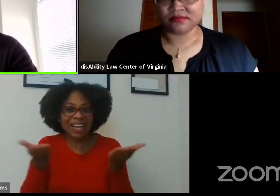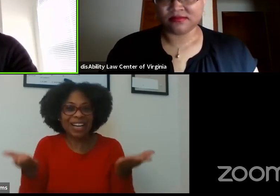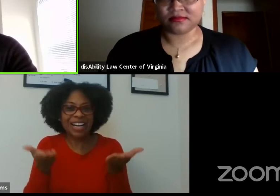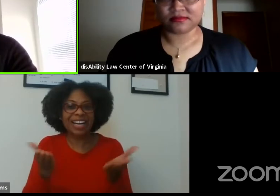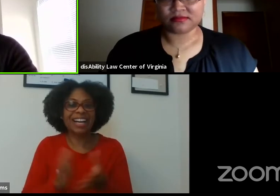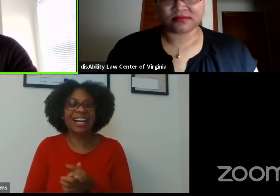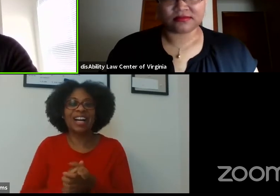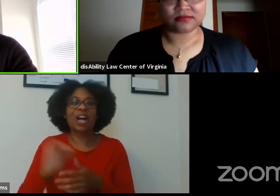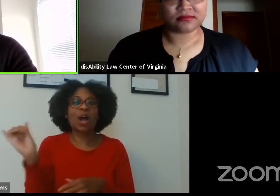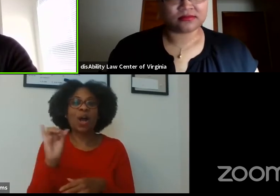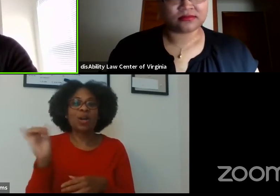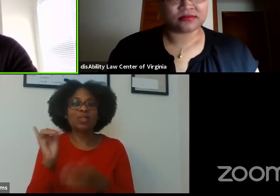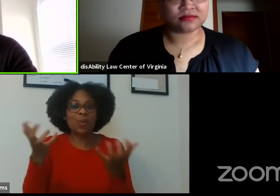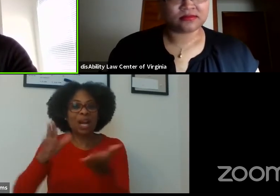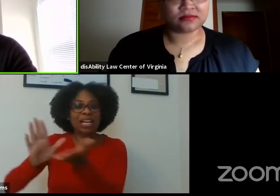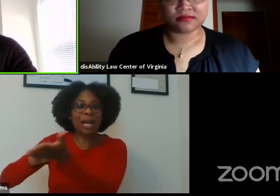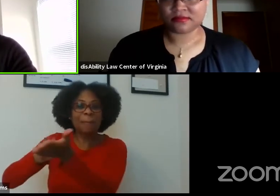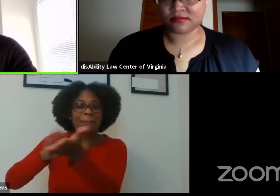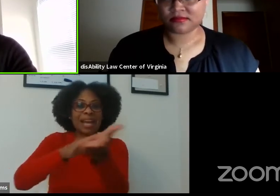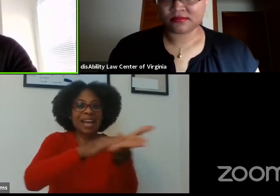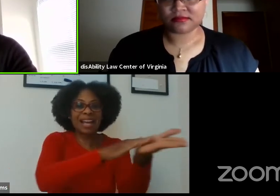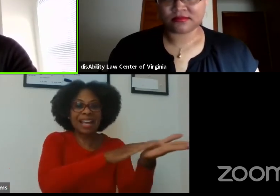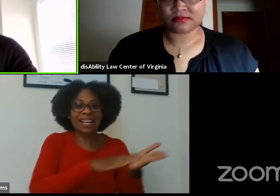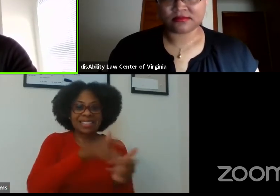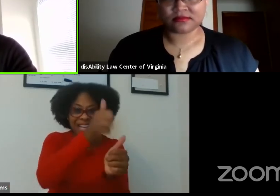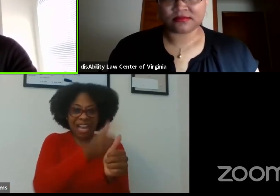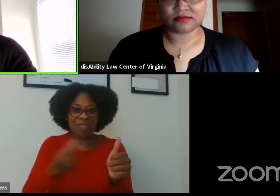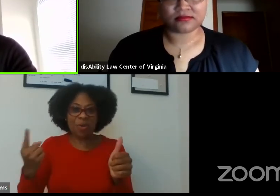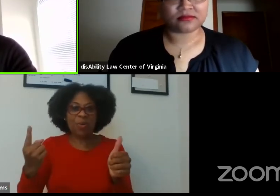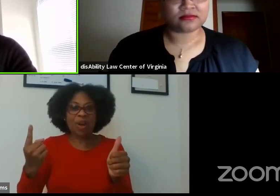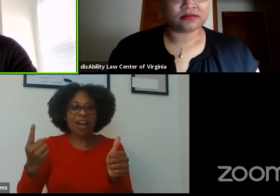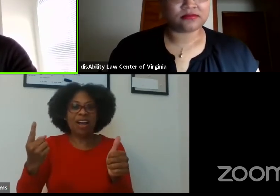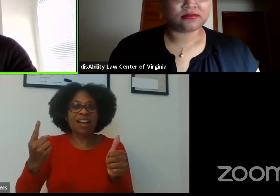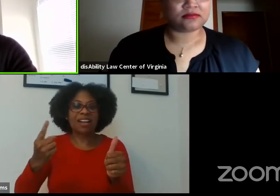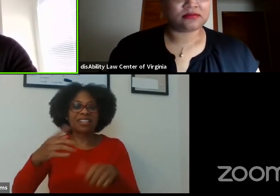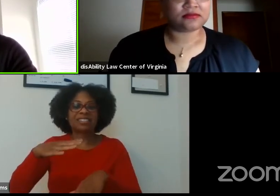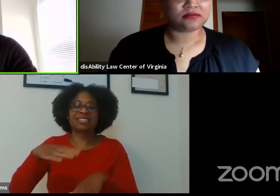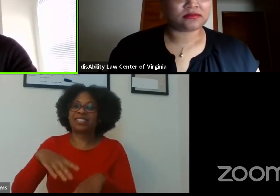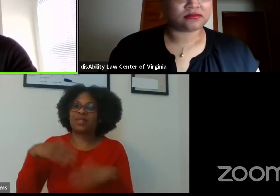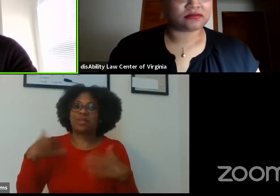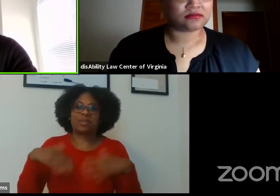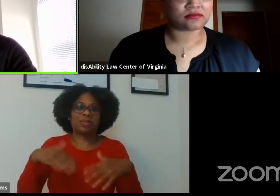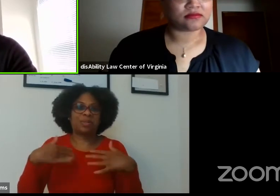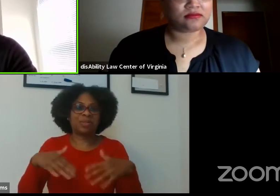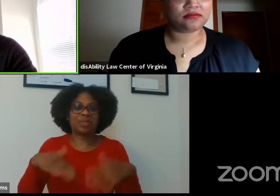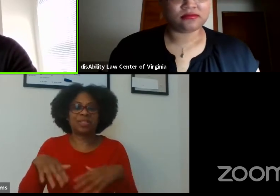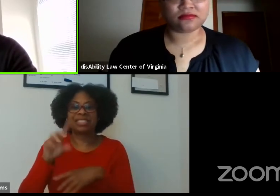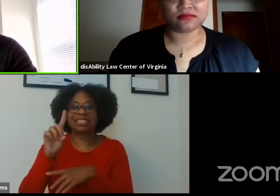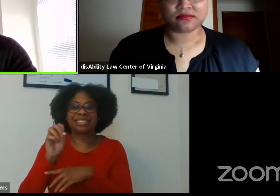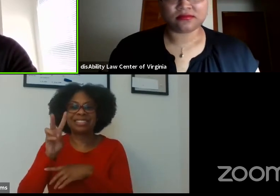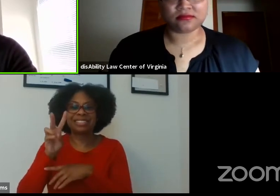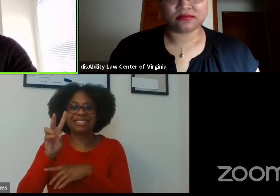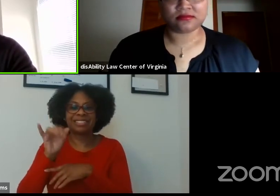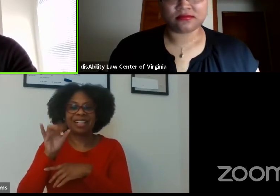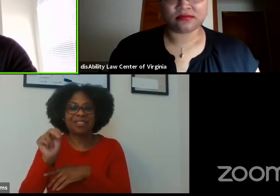And also I would like to commend everyone on their tenacity to find a way to make life